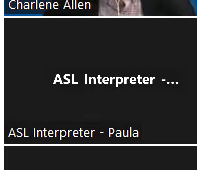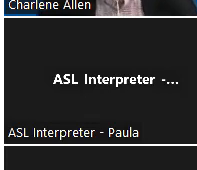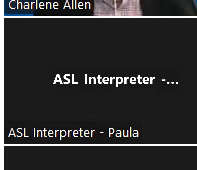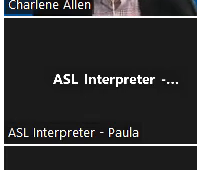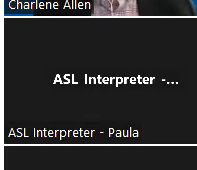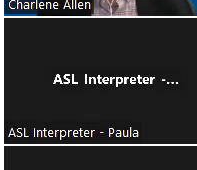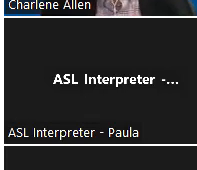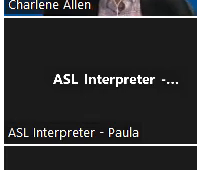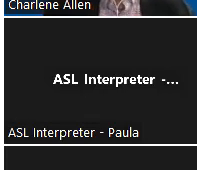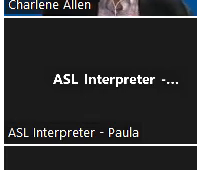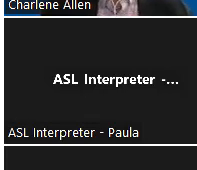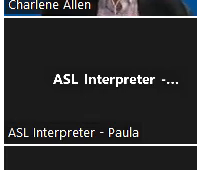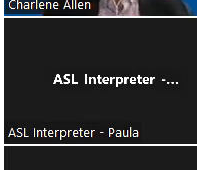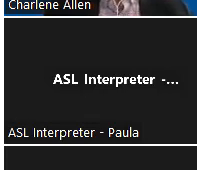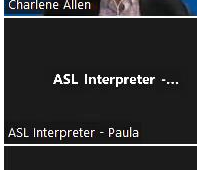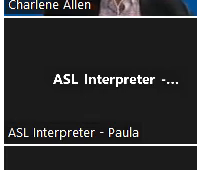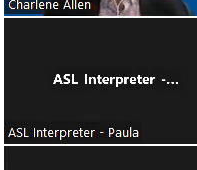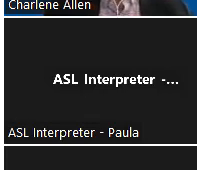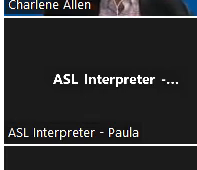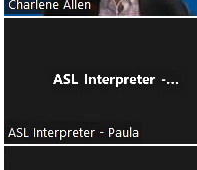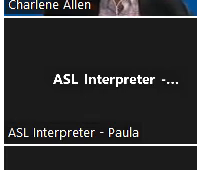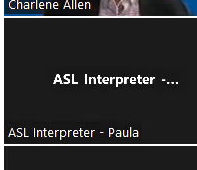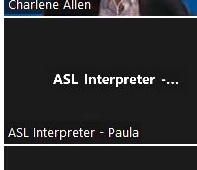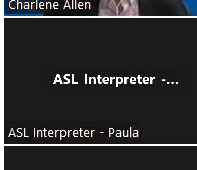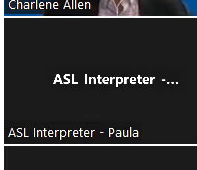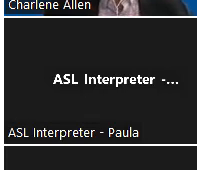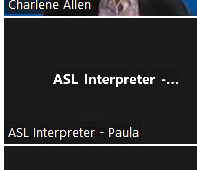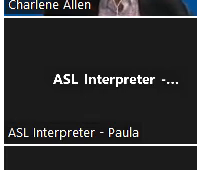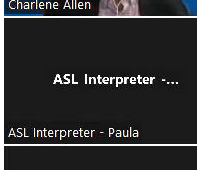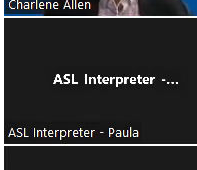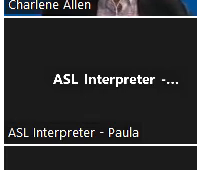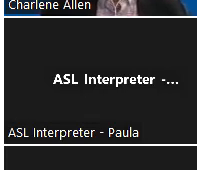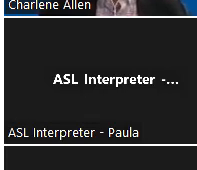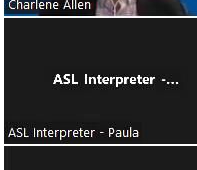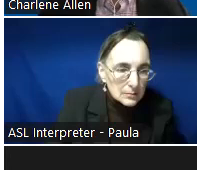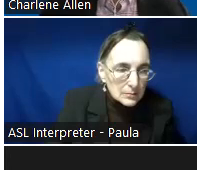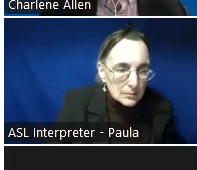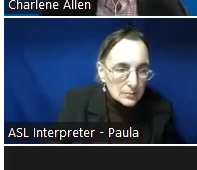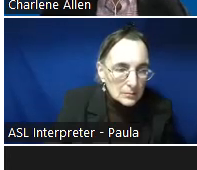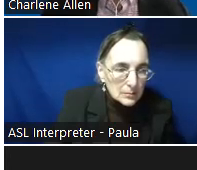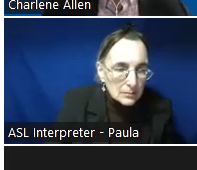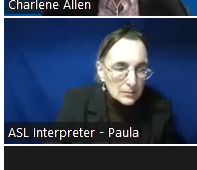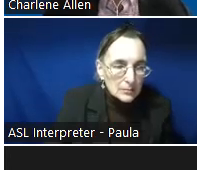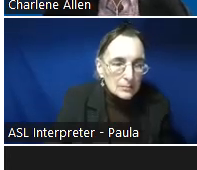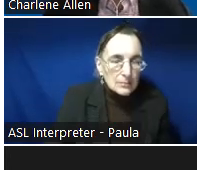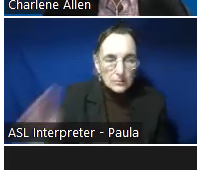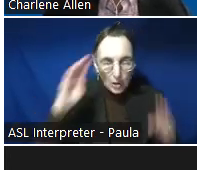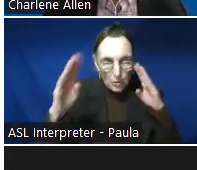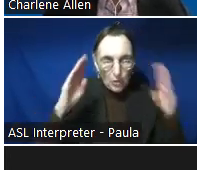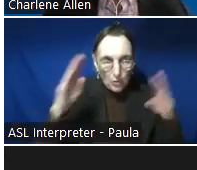It's 2 PM and we will get started. Welcome to the housing and resources webinar,